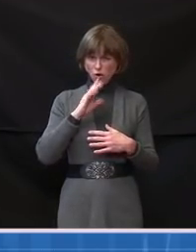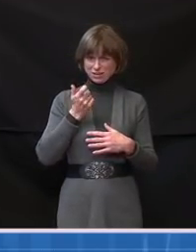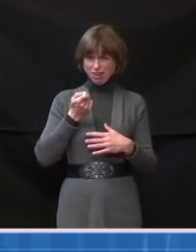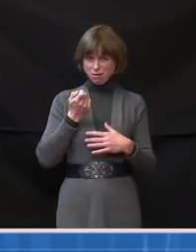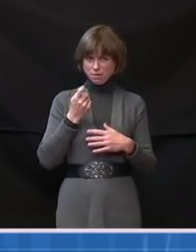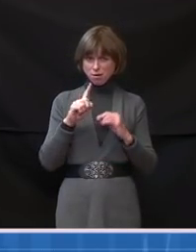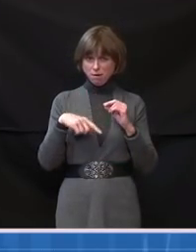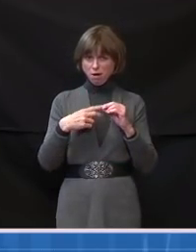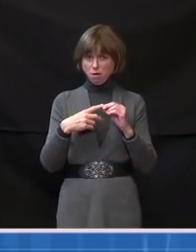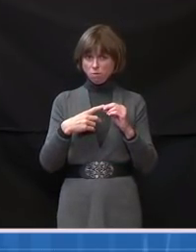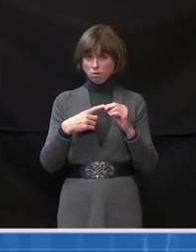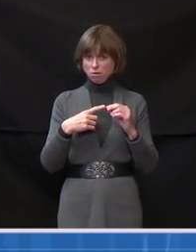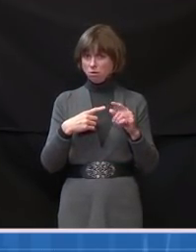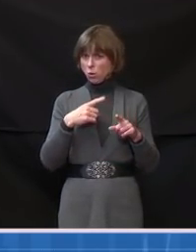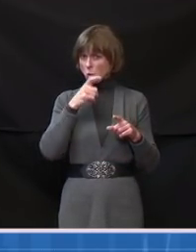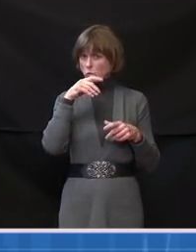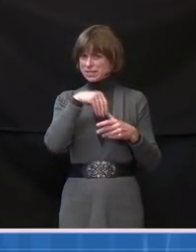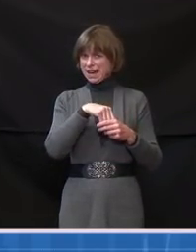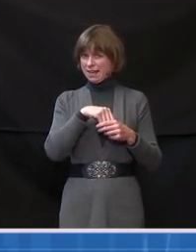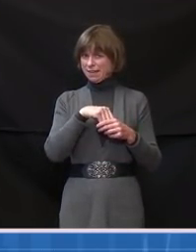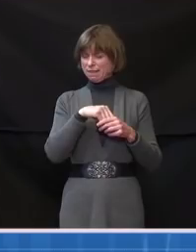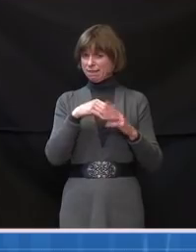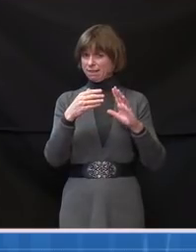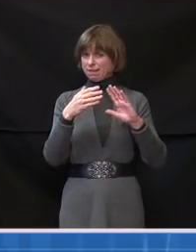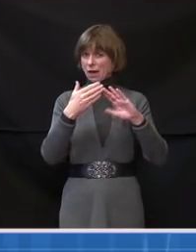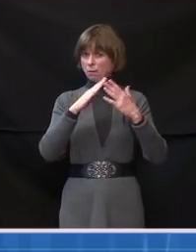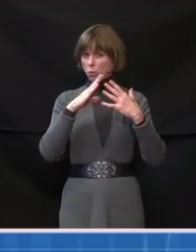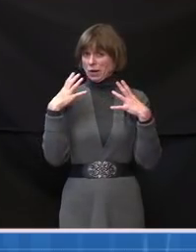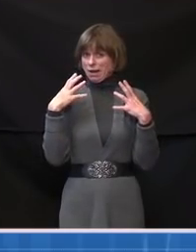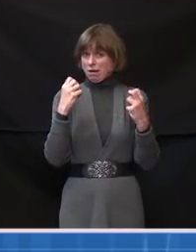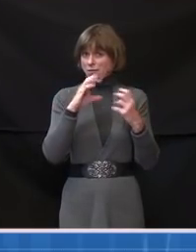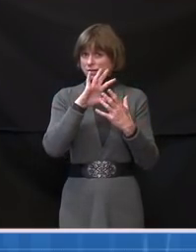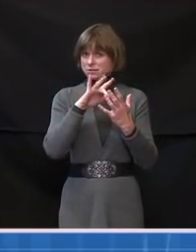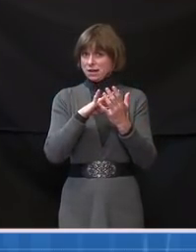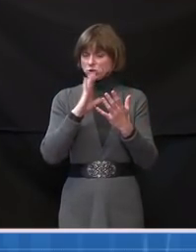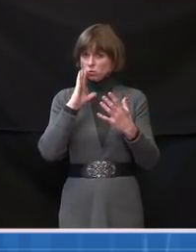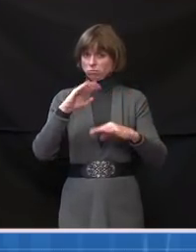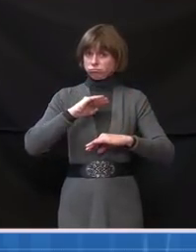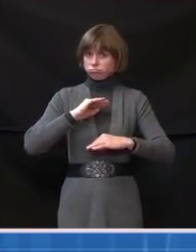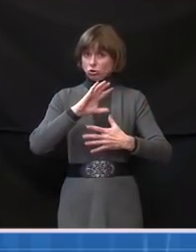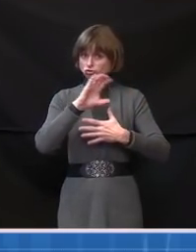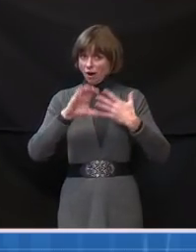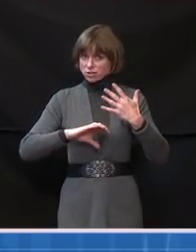who in these community health centers will begin? Is there a criteria for age or for income level?